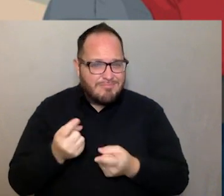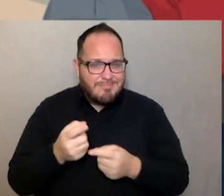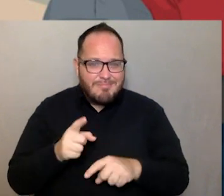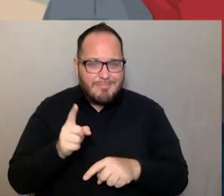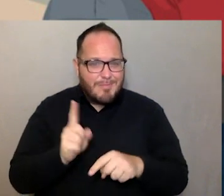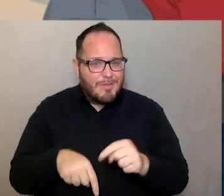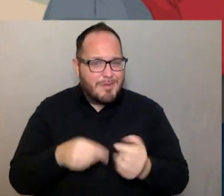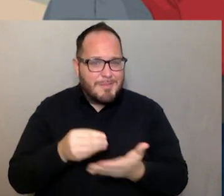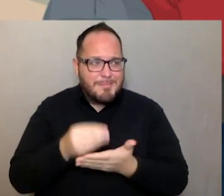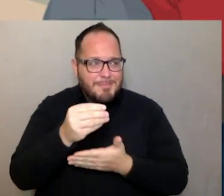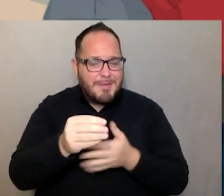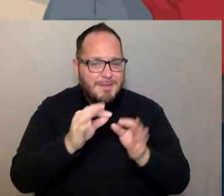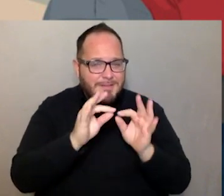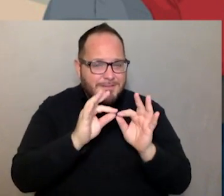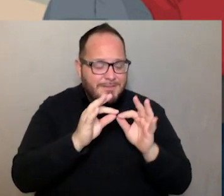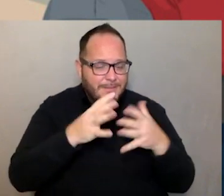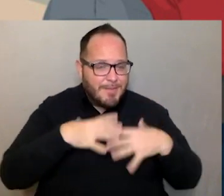FOOD FOR THEM.